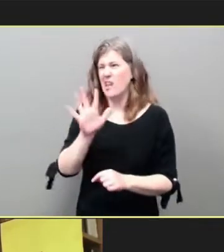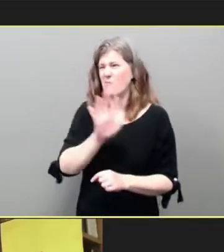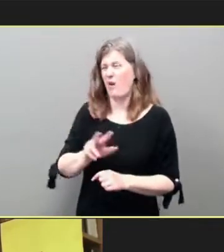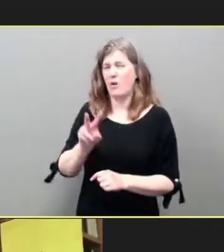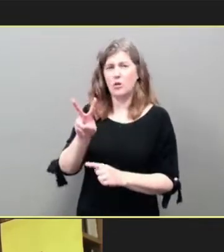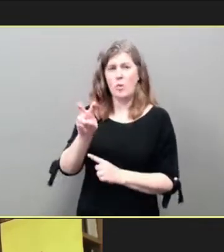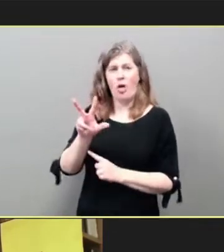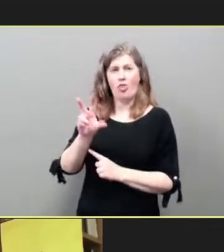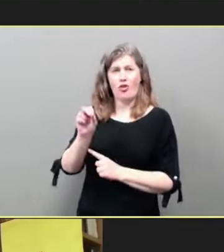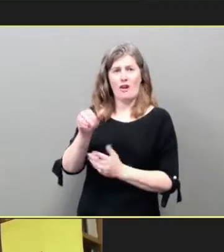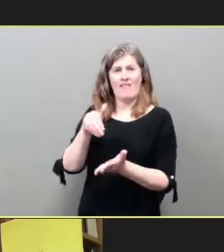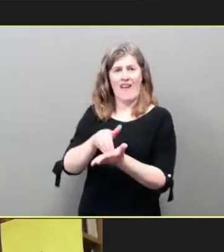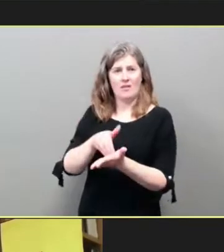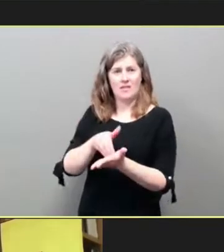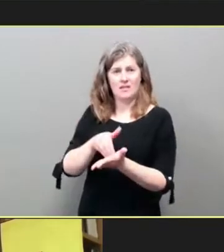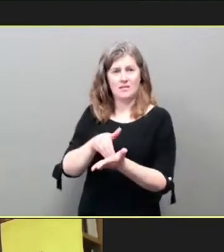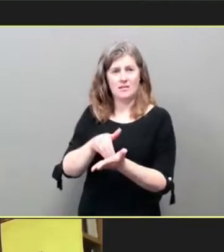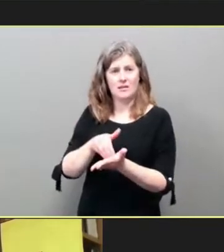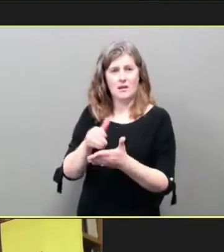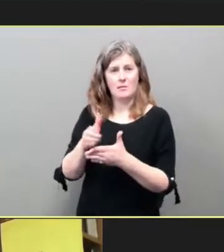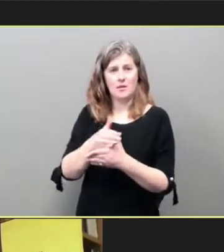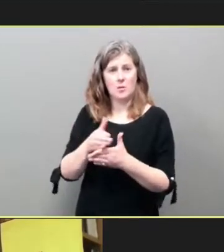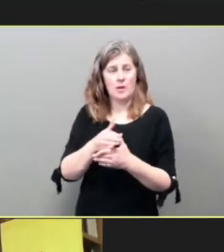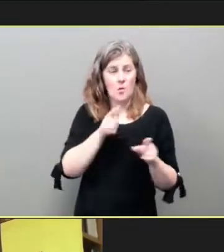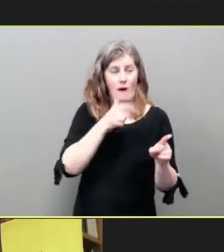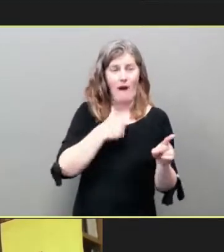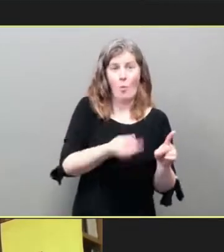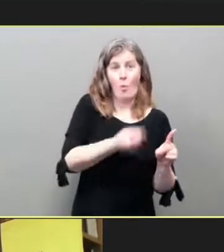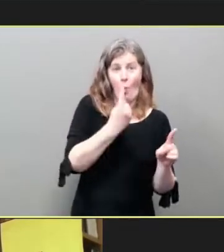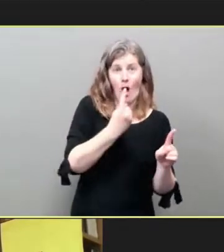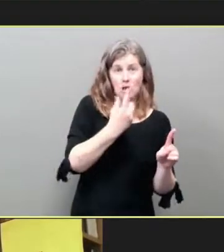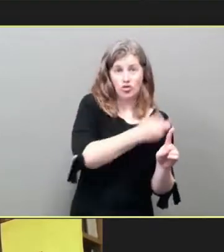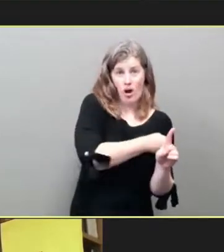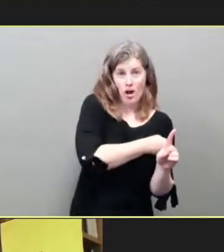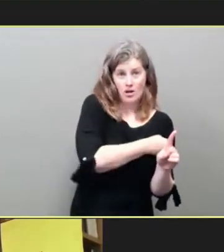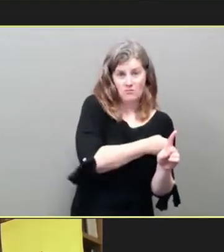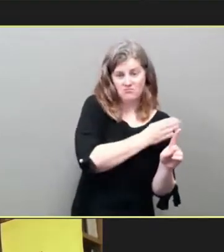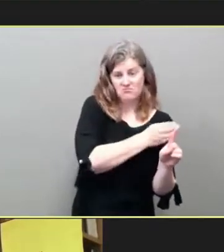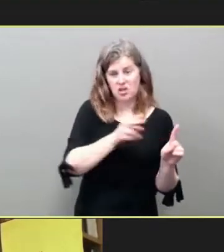difference between the people with one shot and two shots At least on the